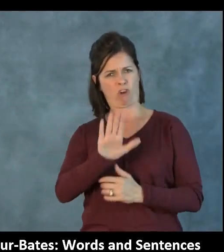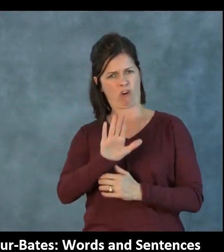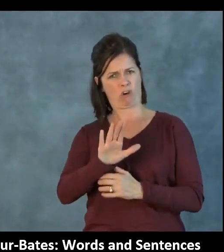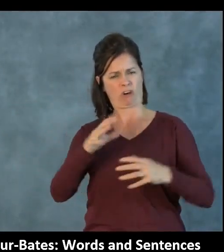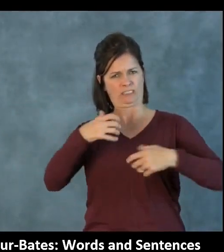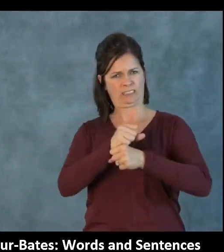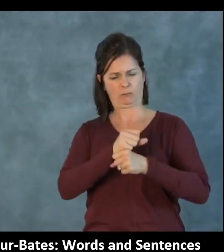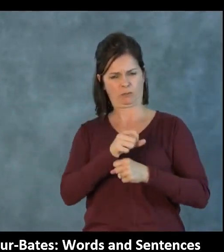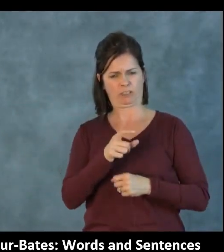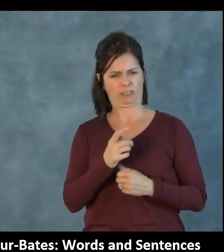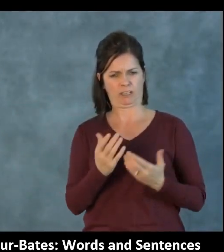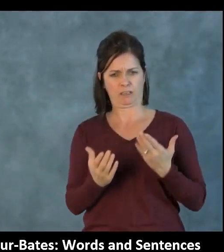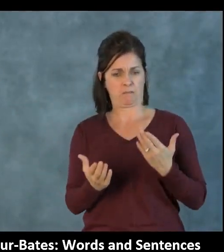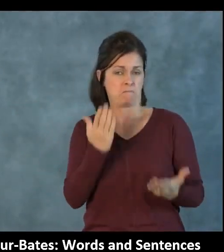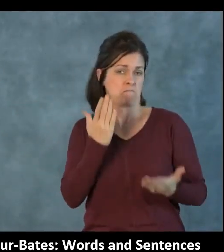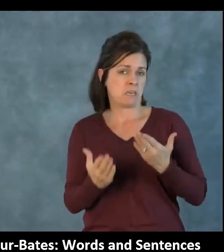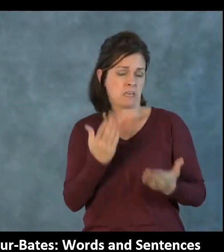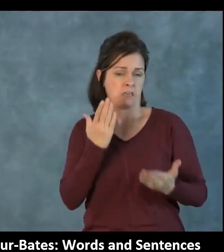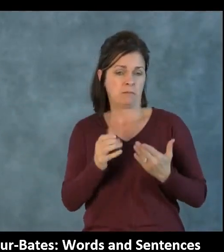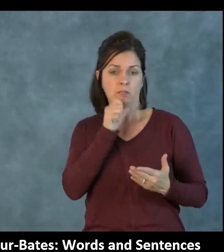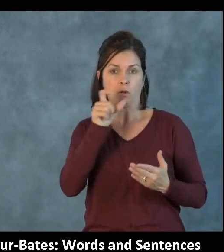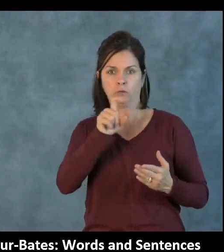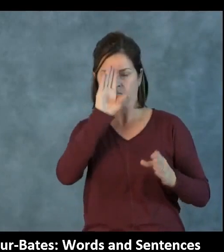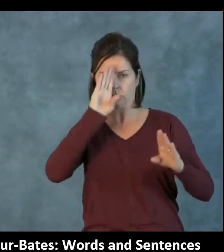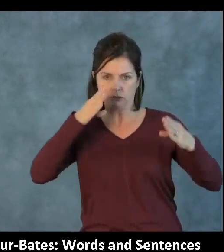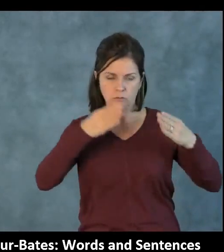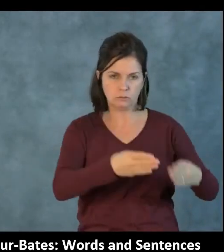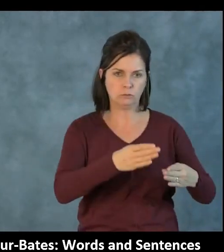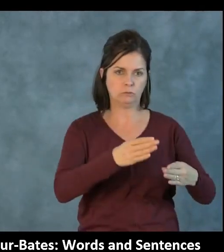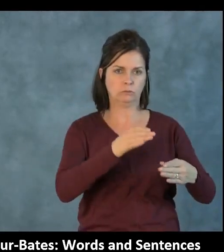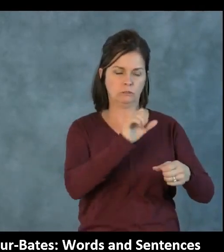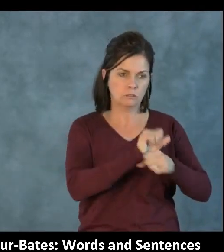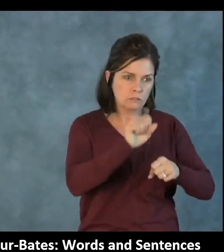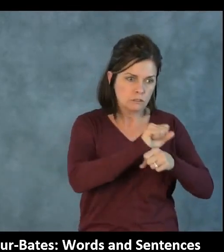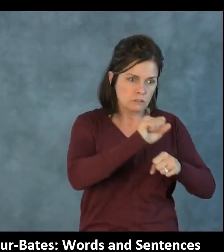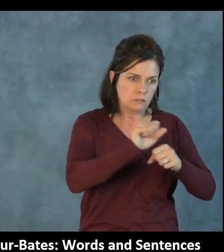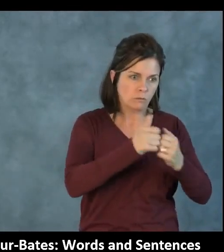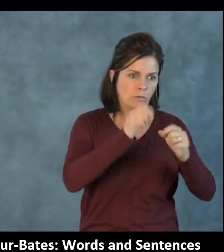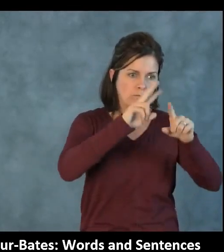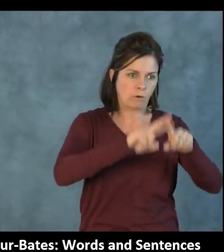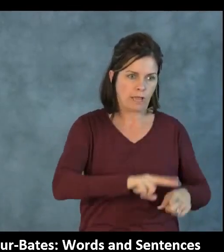on her vocabulary size, that appears to be developing naturally and well.